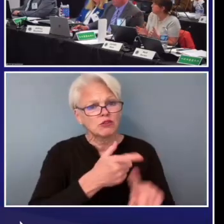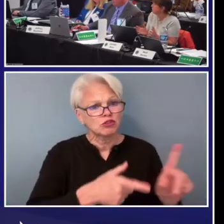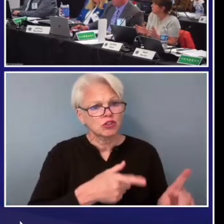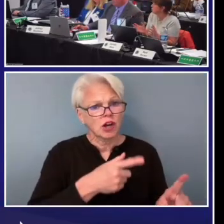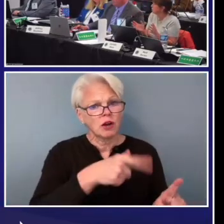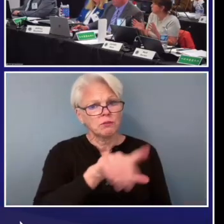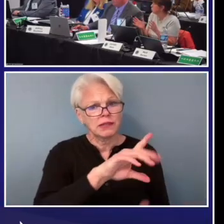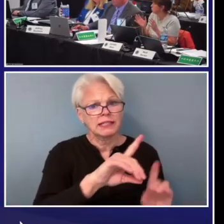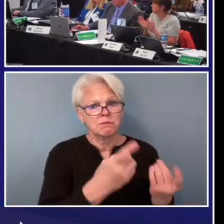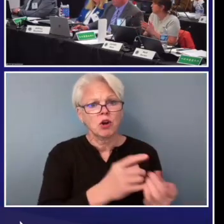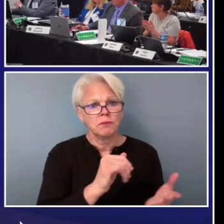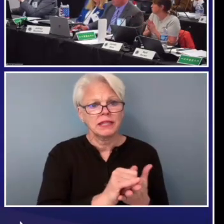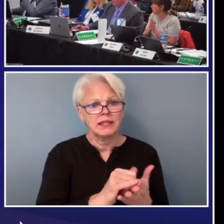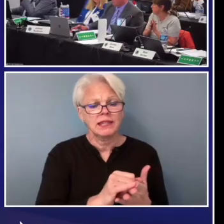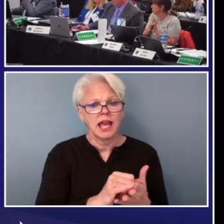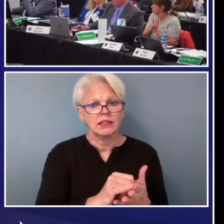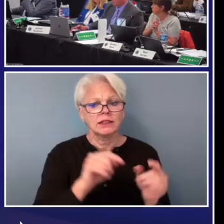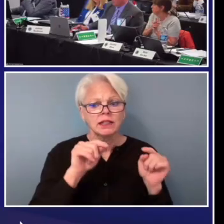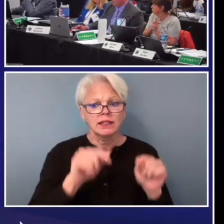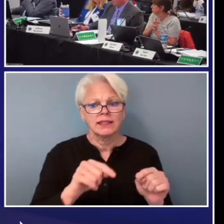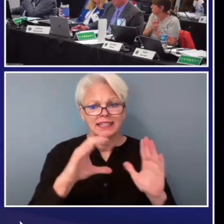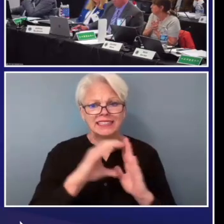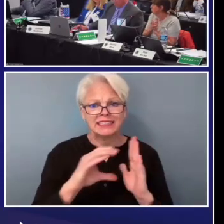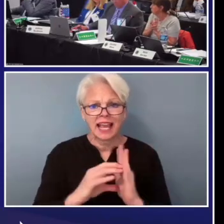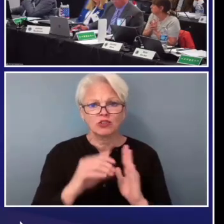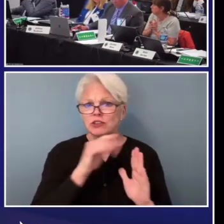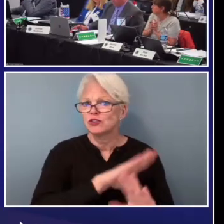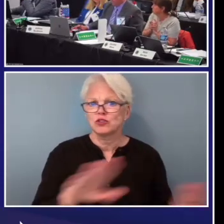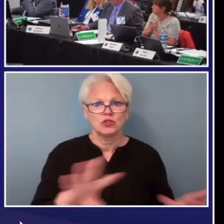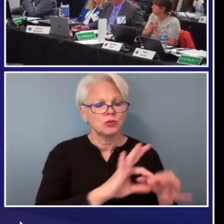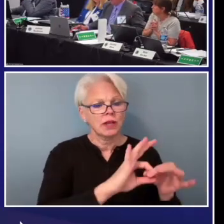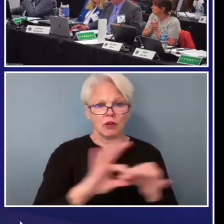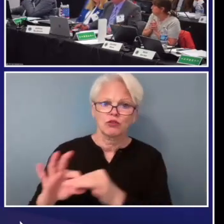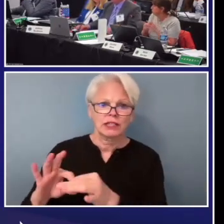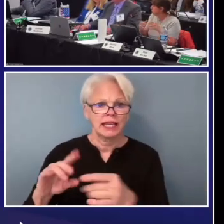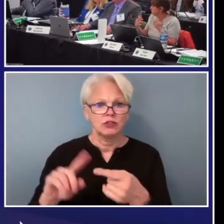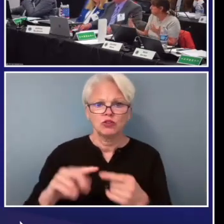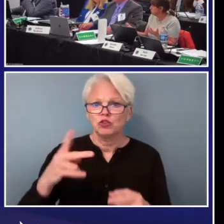these sections don't relate to a negative view of peer review as a basis for